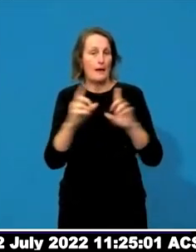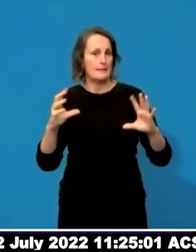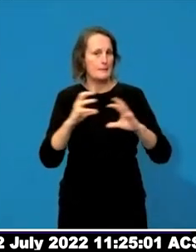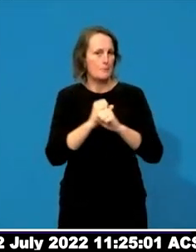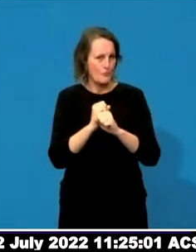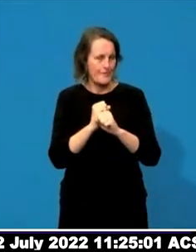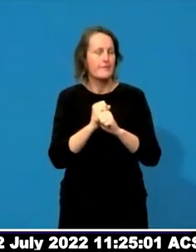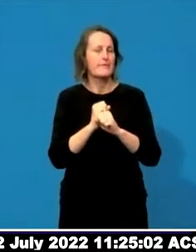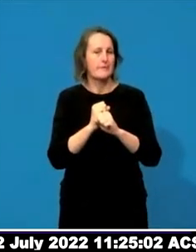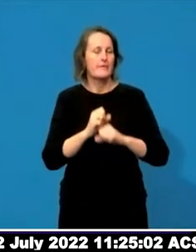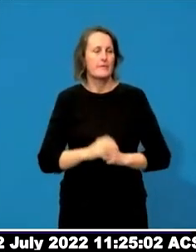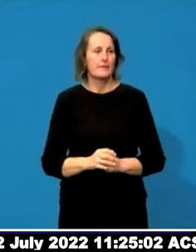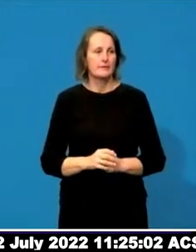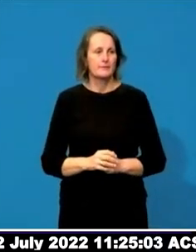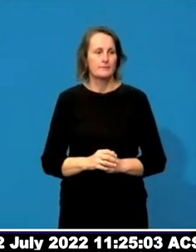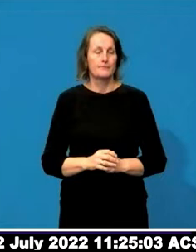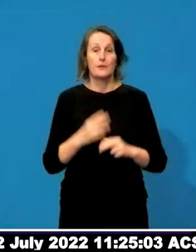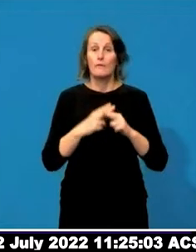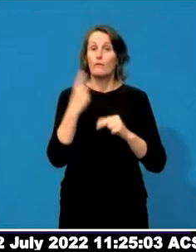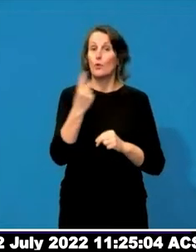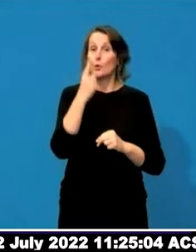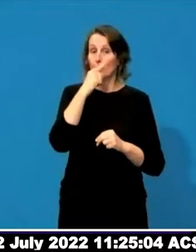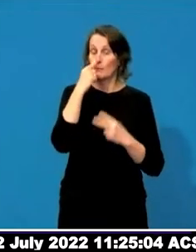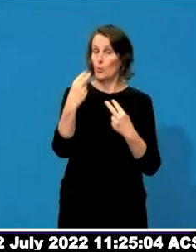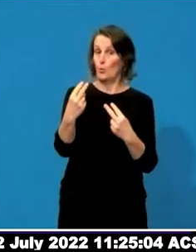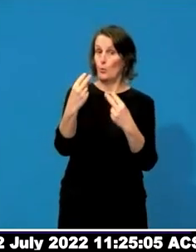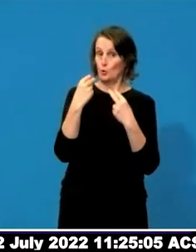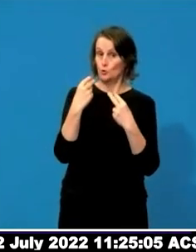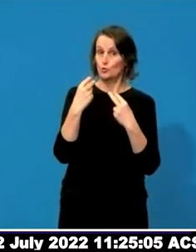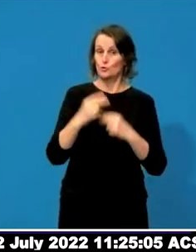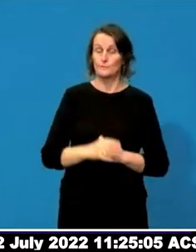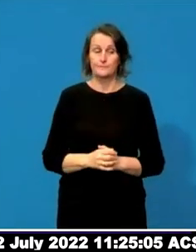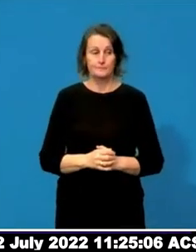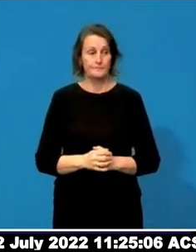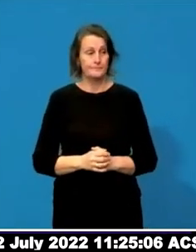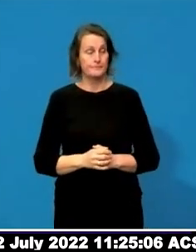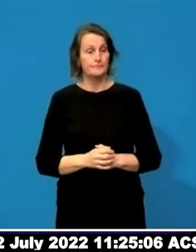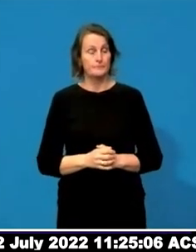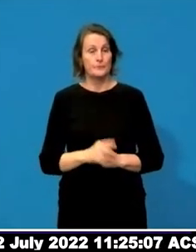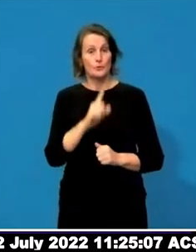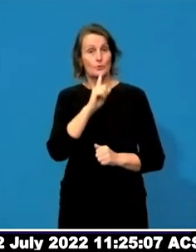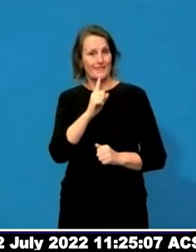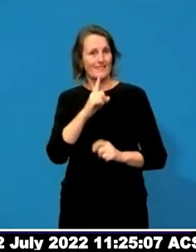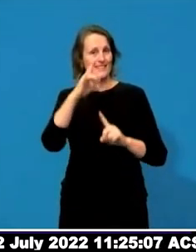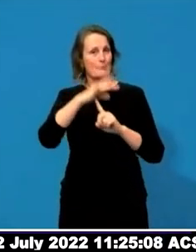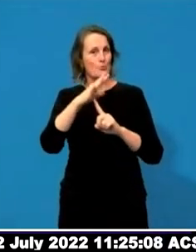For the purposes of those listening into this hearing, you say: "The use of a cultural consultant and advisor ensures